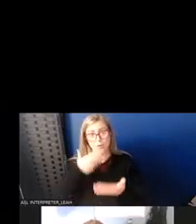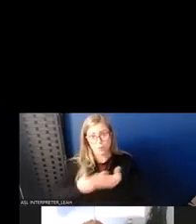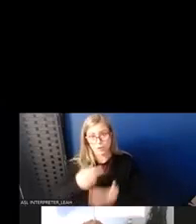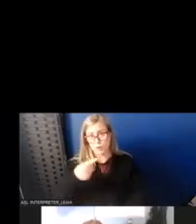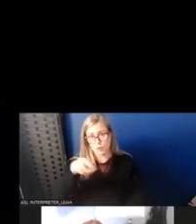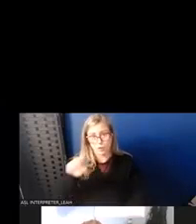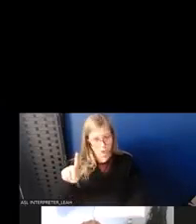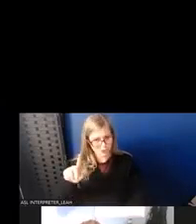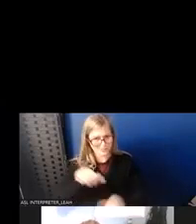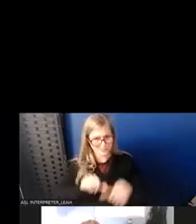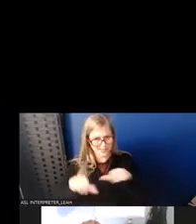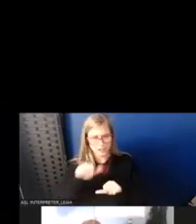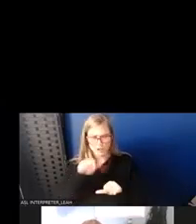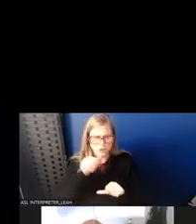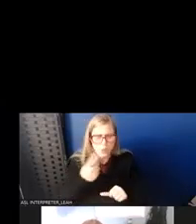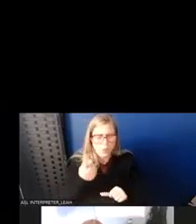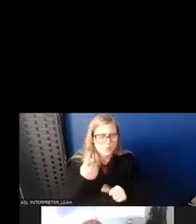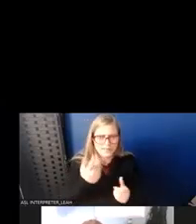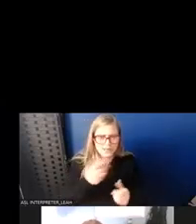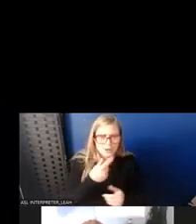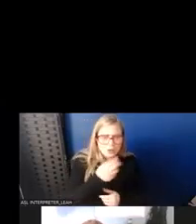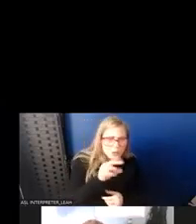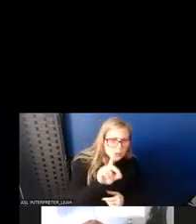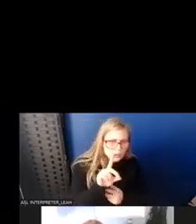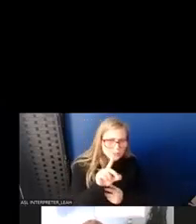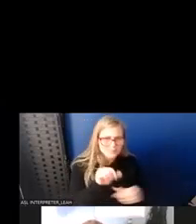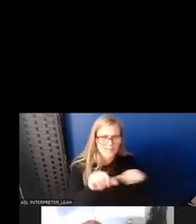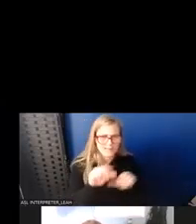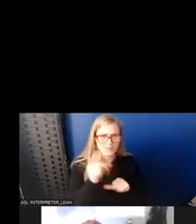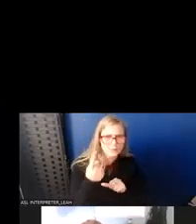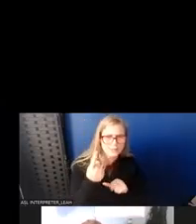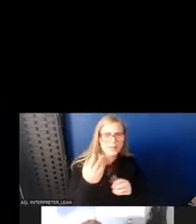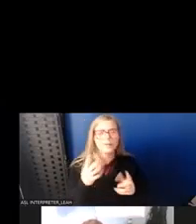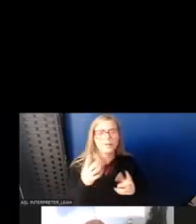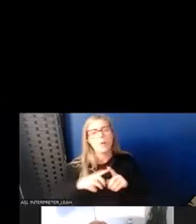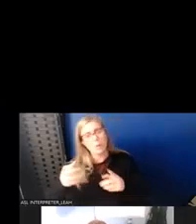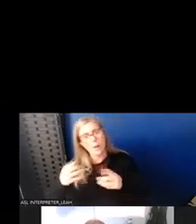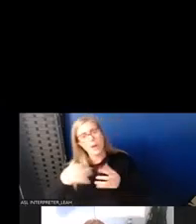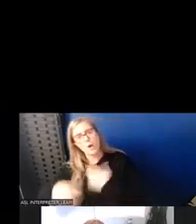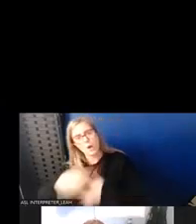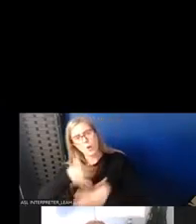science, we also want to get to know each other. So one of the things that you should have on your agenda if